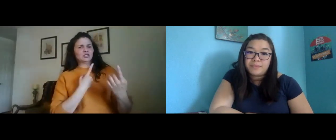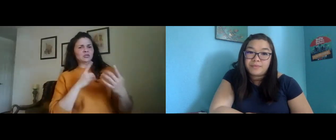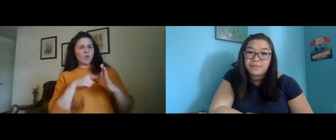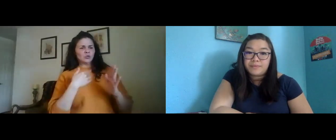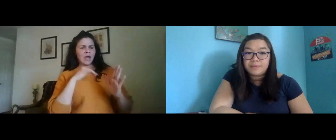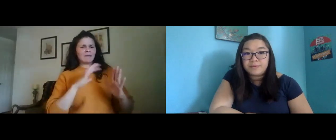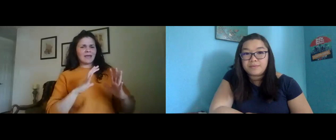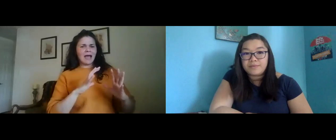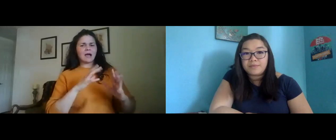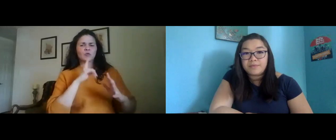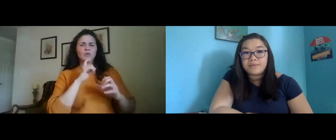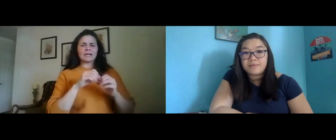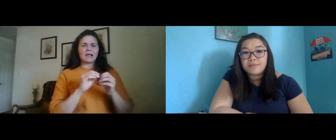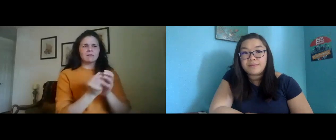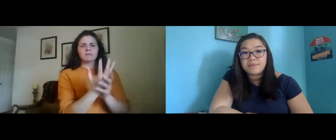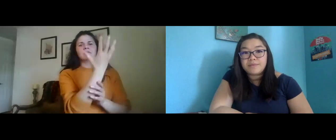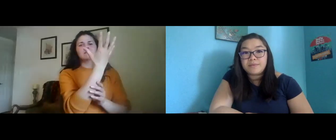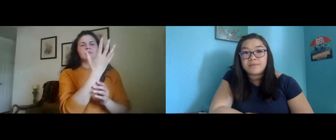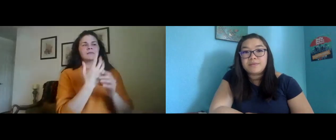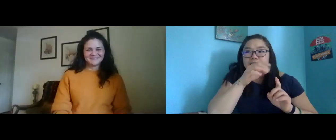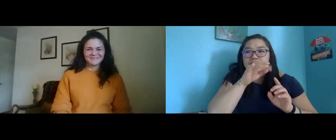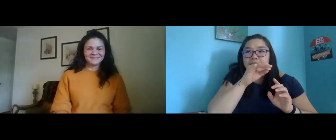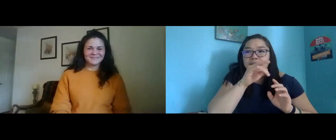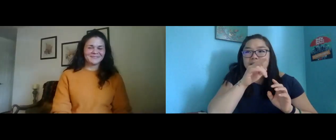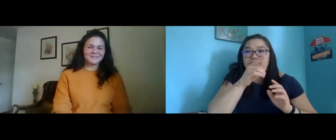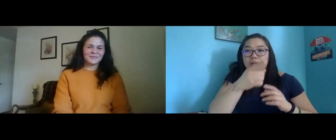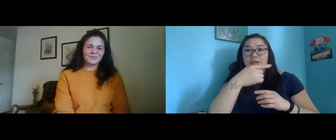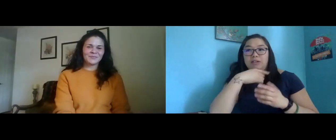Once you have that, you can truly develop the character and grow from there.